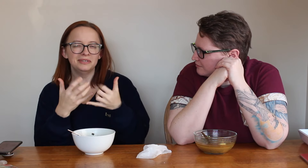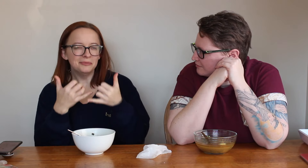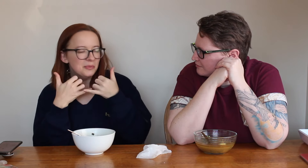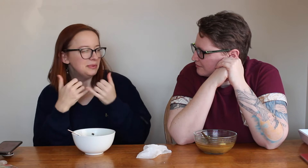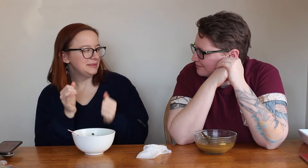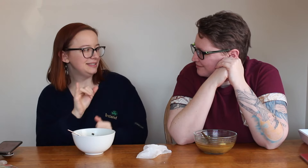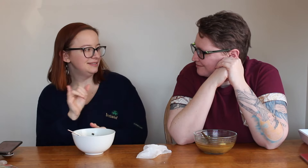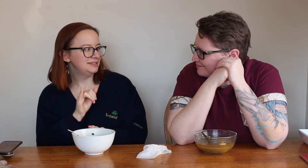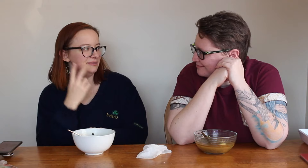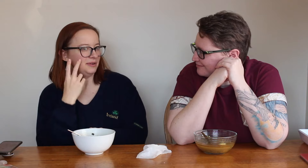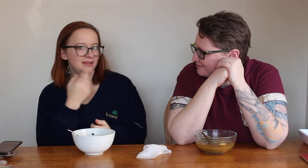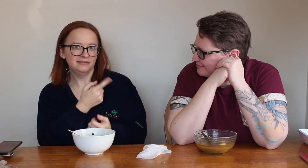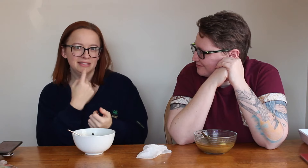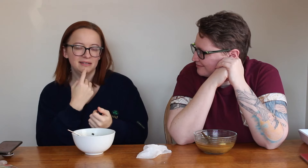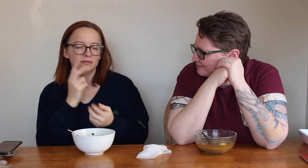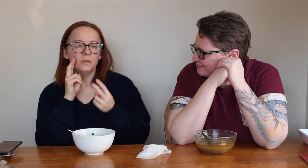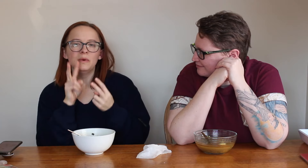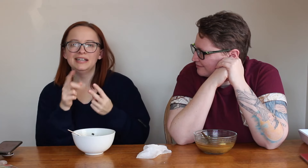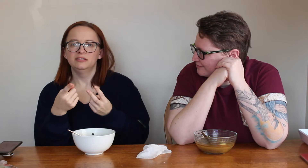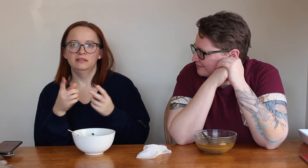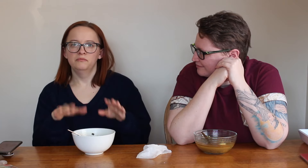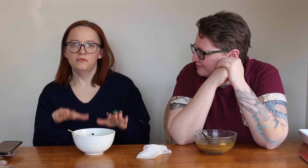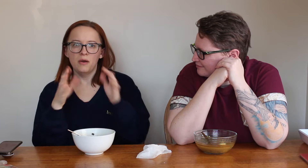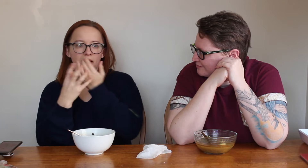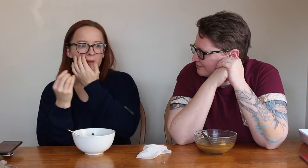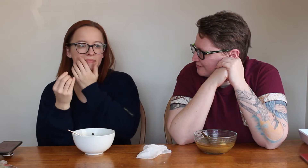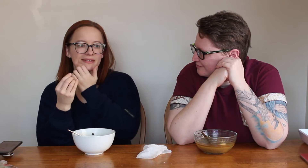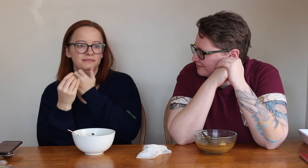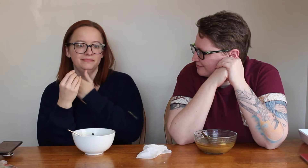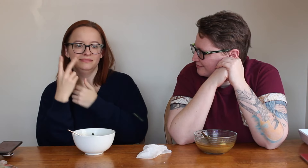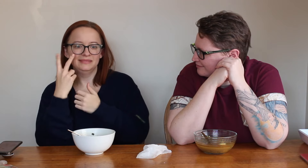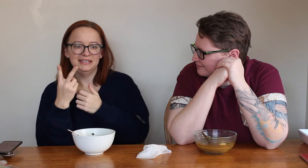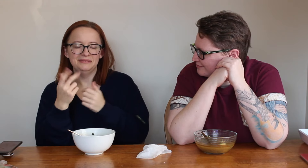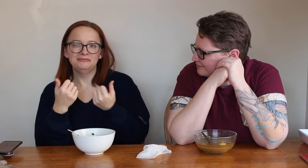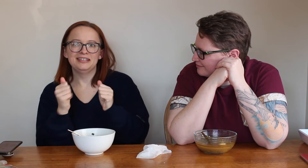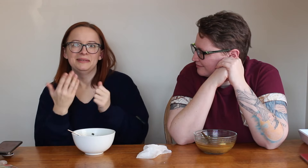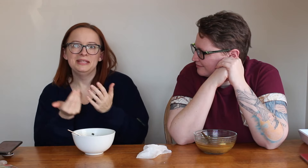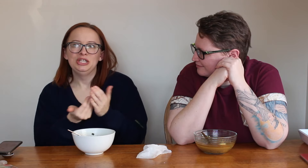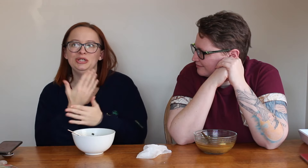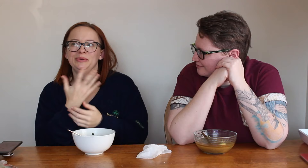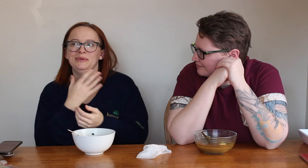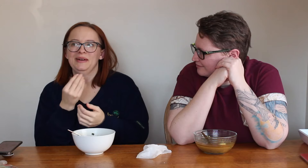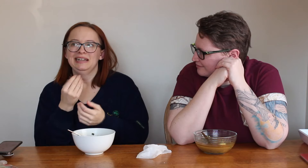Experiencing that you just, you can't compare it to anything else really Yeah, I would say for me